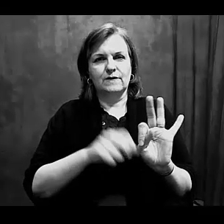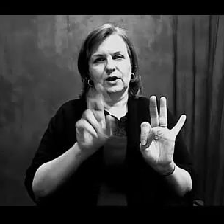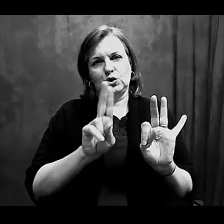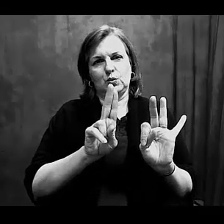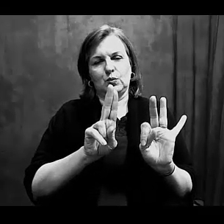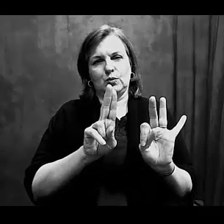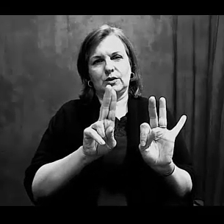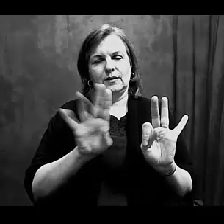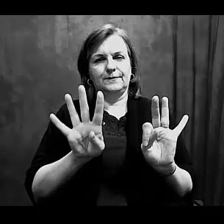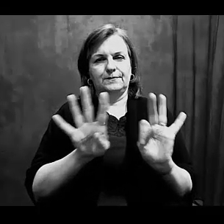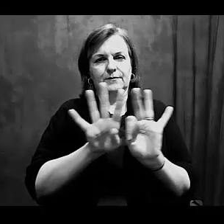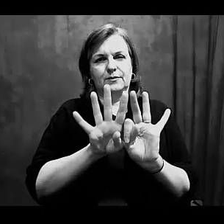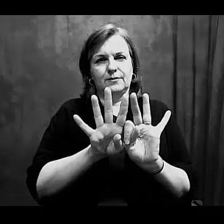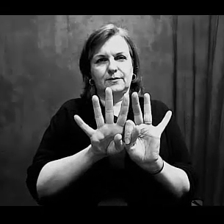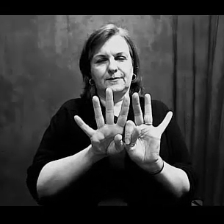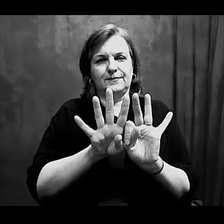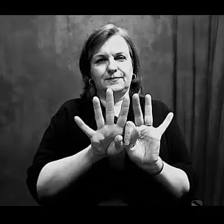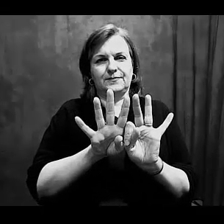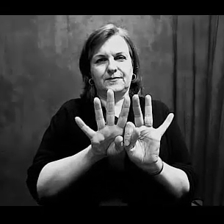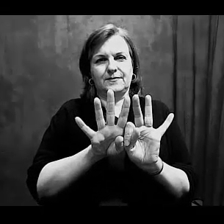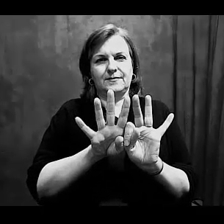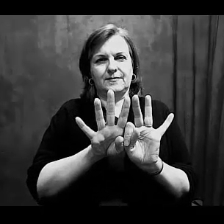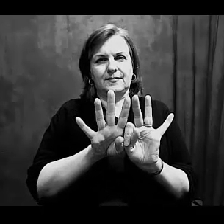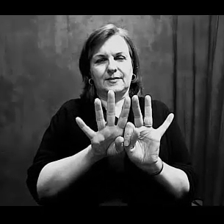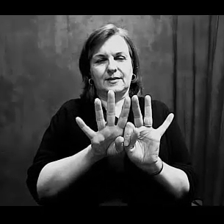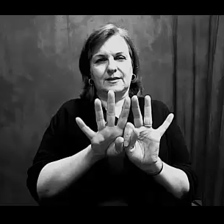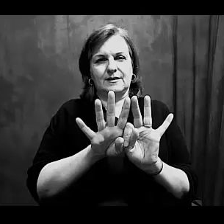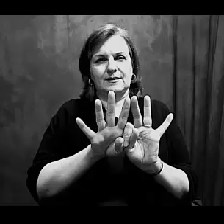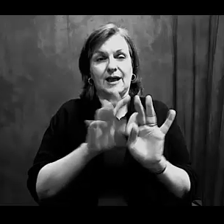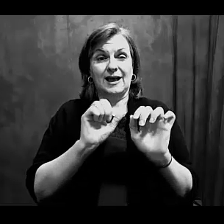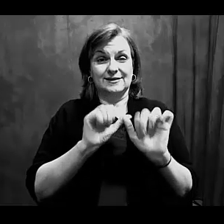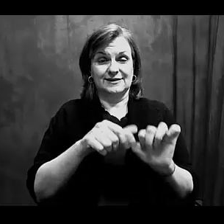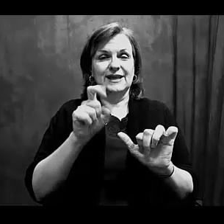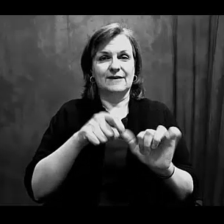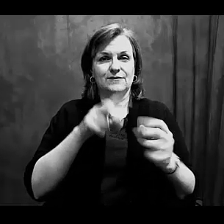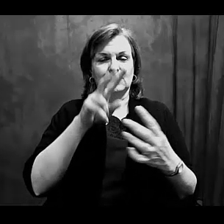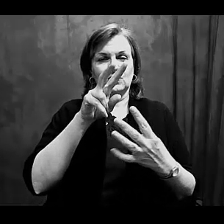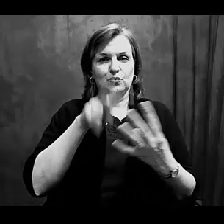if I remove a U nucleotide deletion